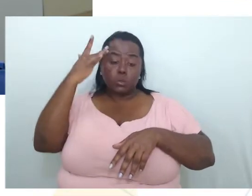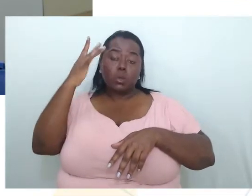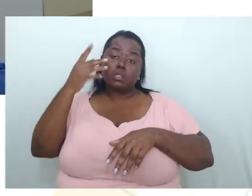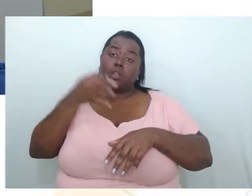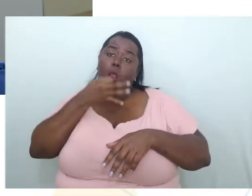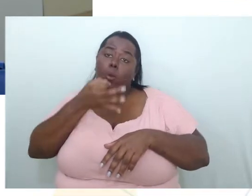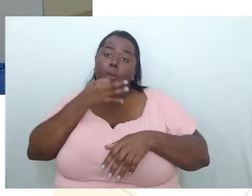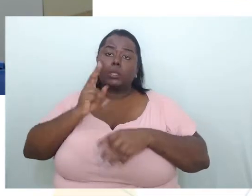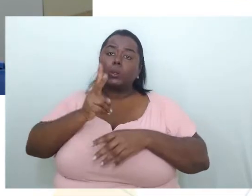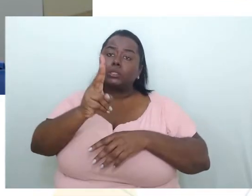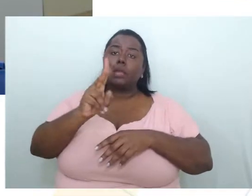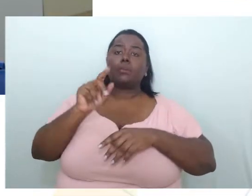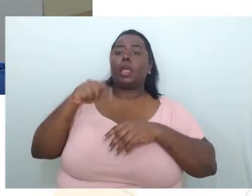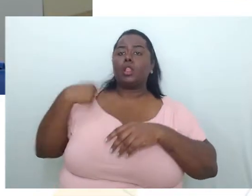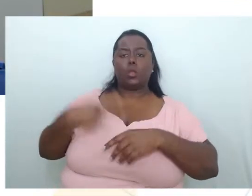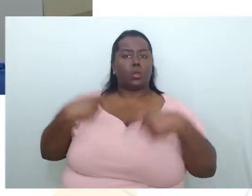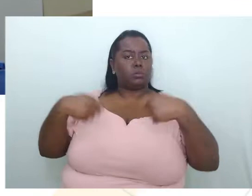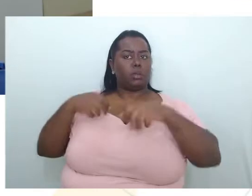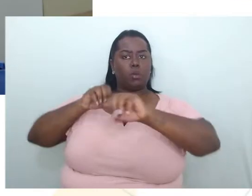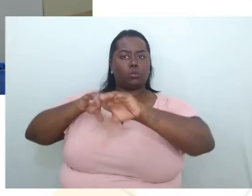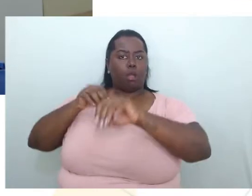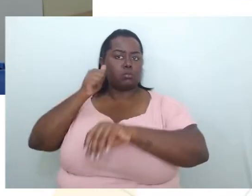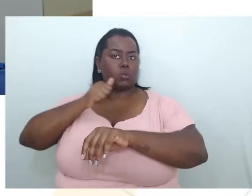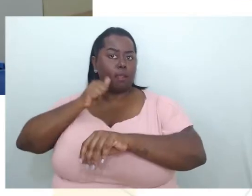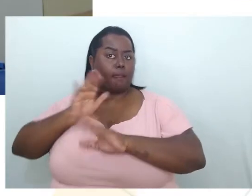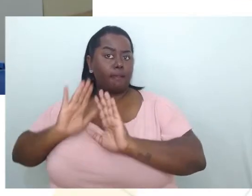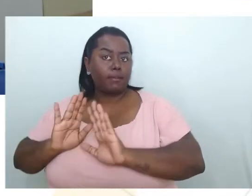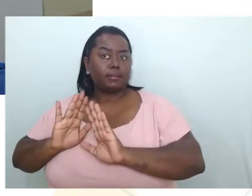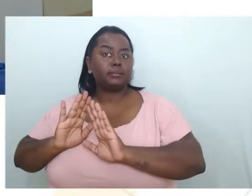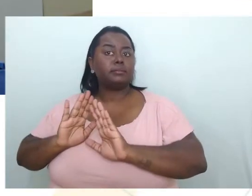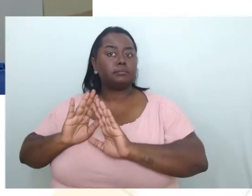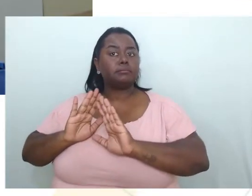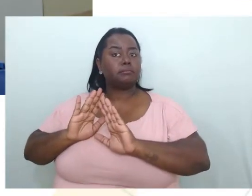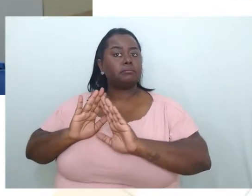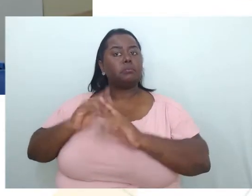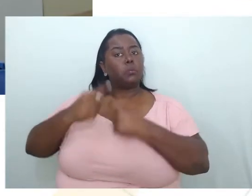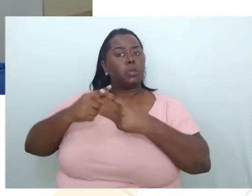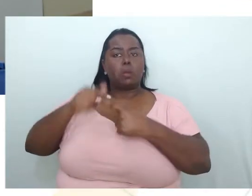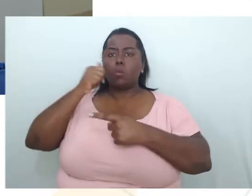say that you need to educate women because the women are the people who